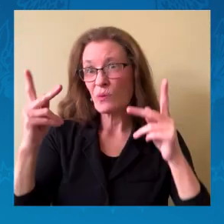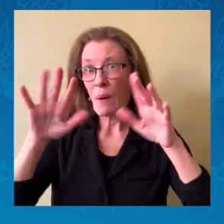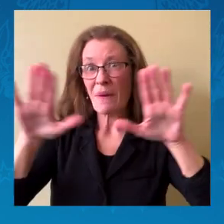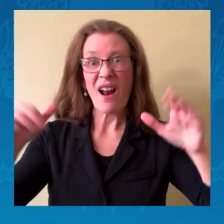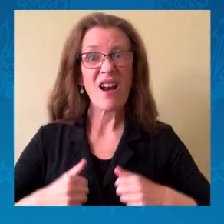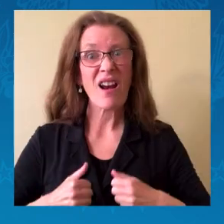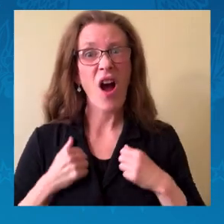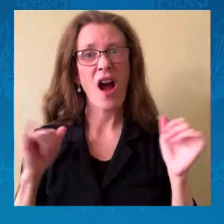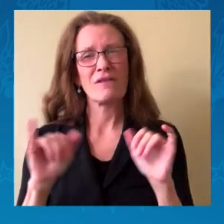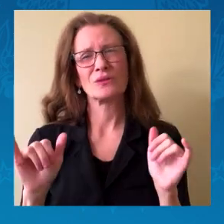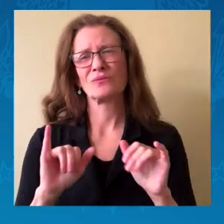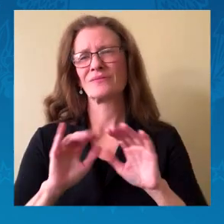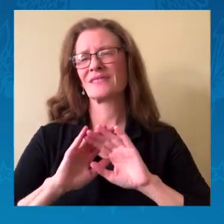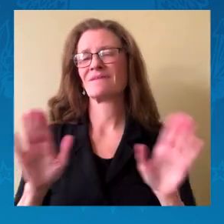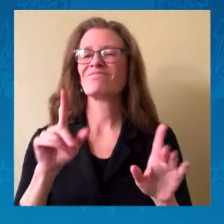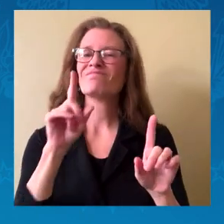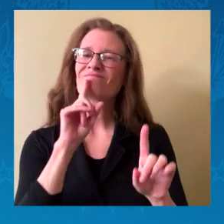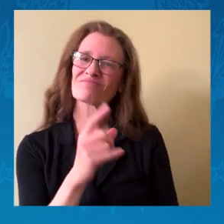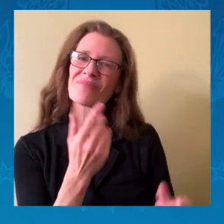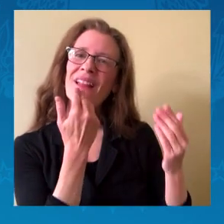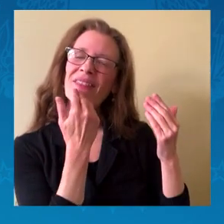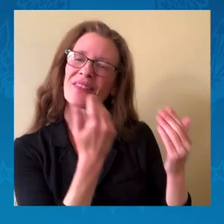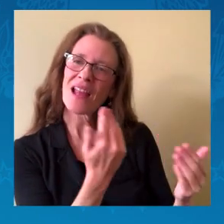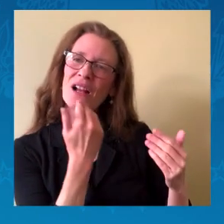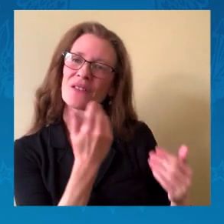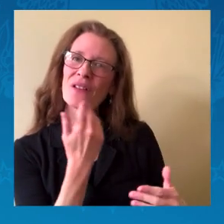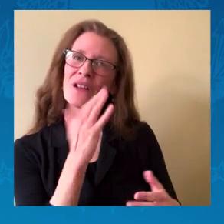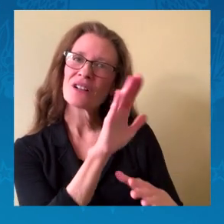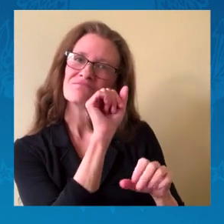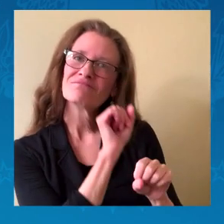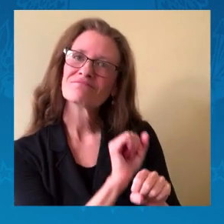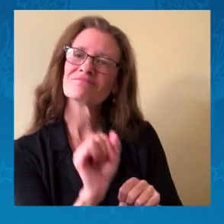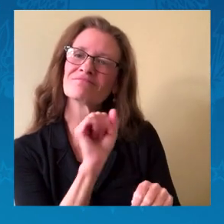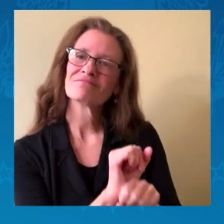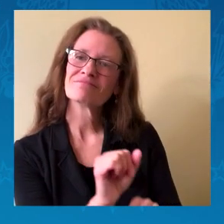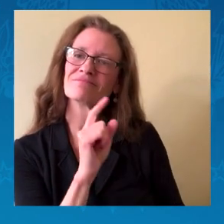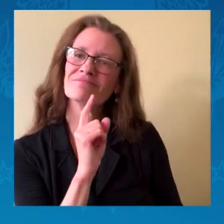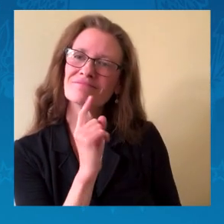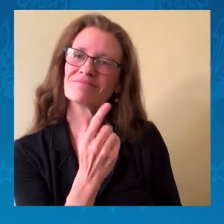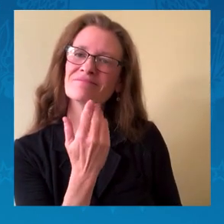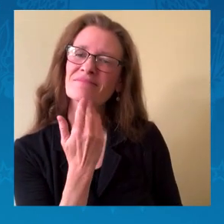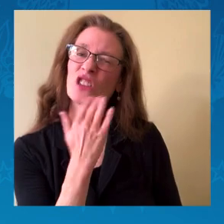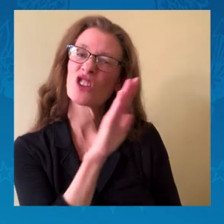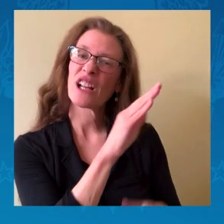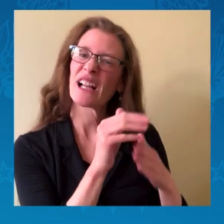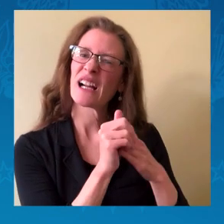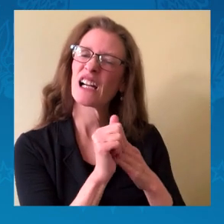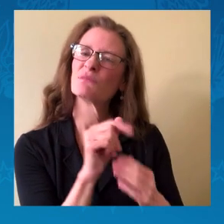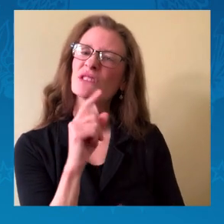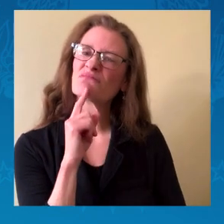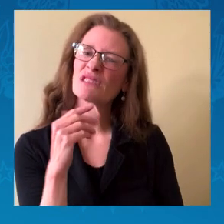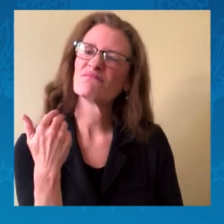that you all have been doing in your role of leadership, it's been extraordinary. And these last few and particularly lead up